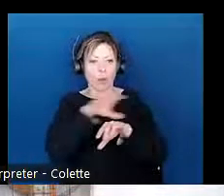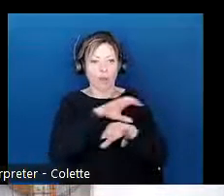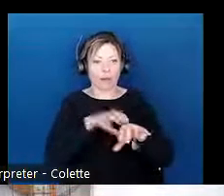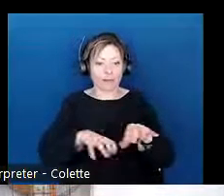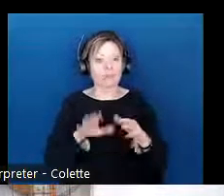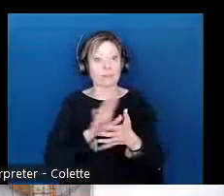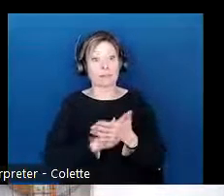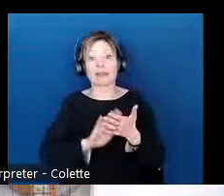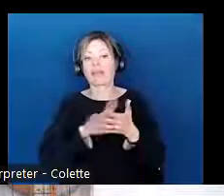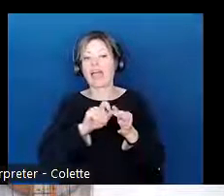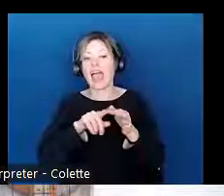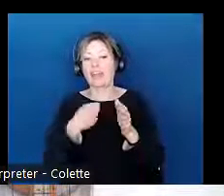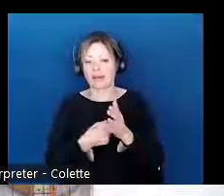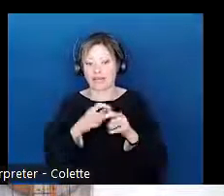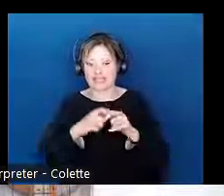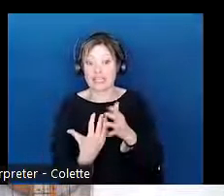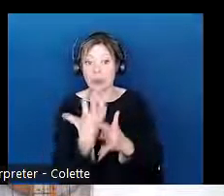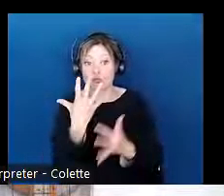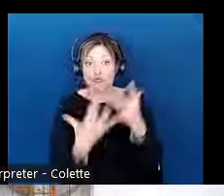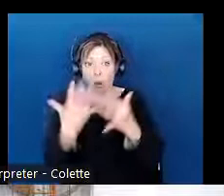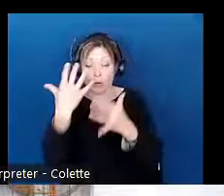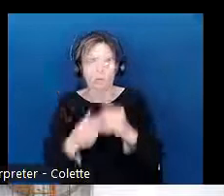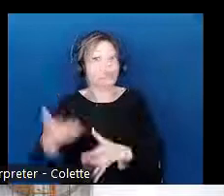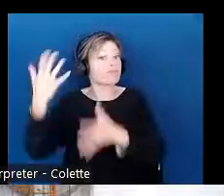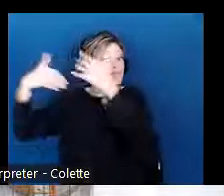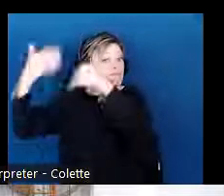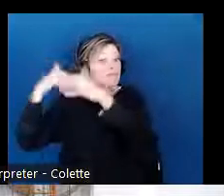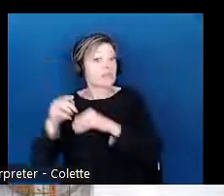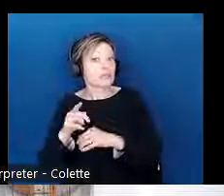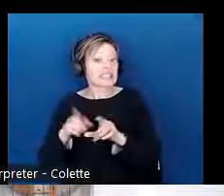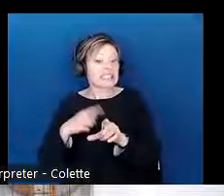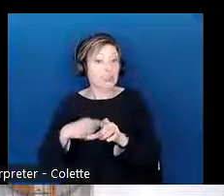um and that's what and that's what they used to do apparently because it was keep it again it's